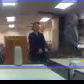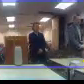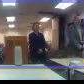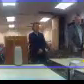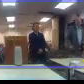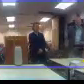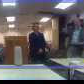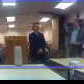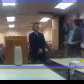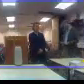Reginald Parson: Thank you. Thank you.